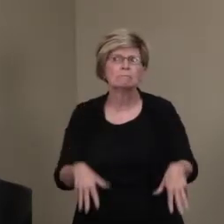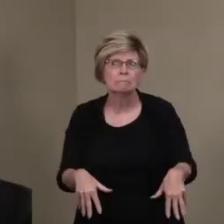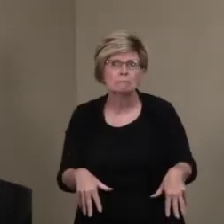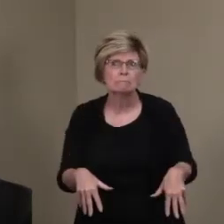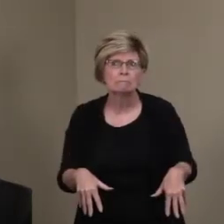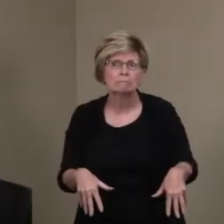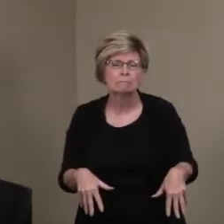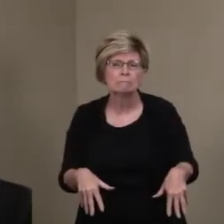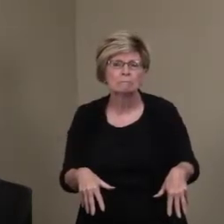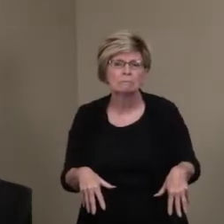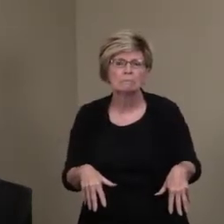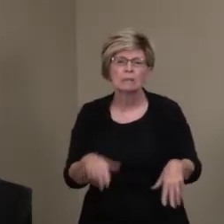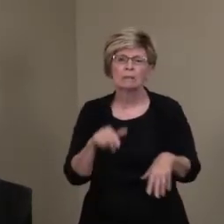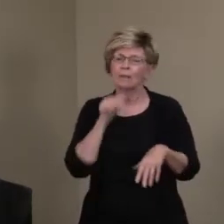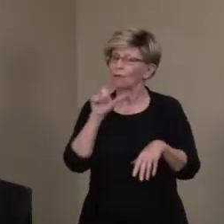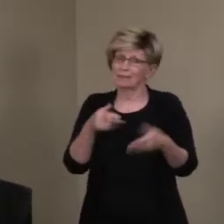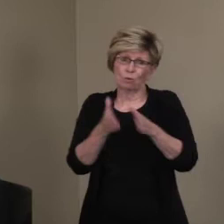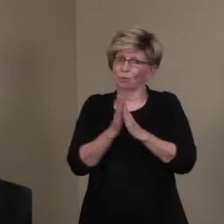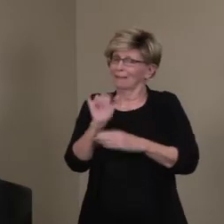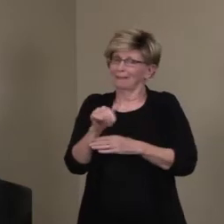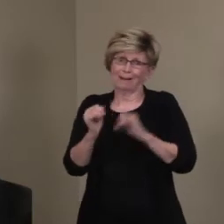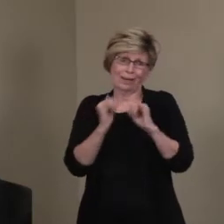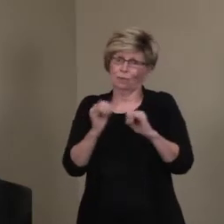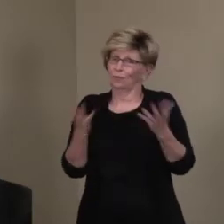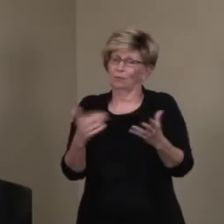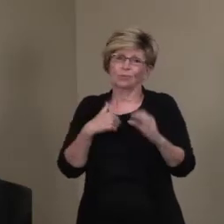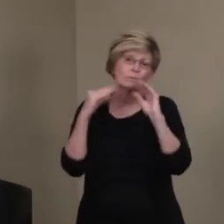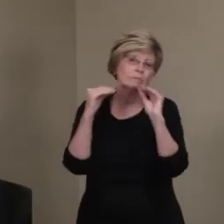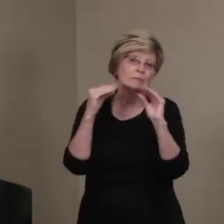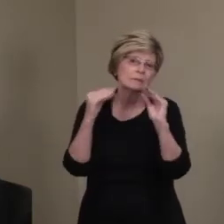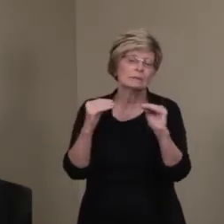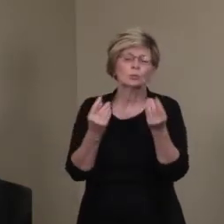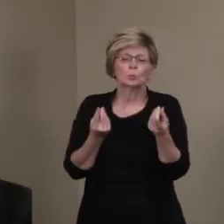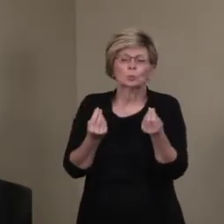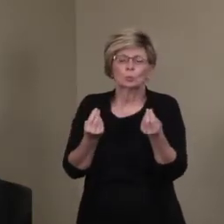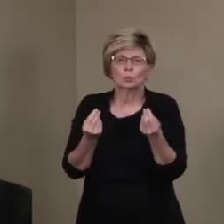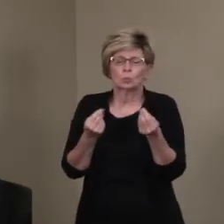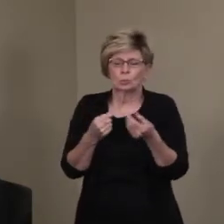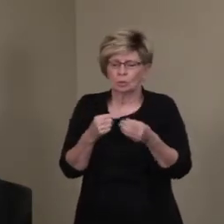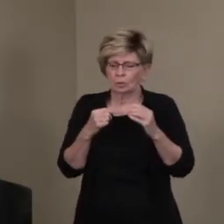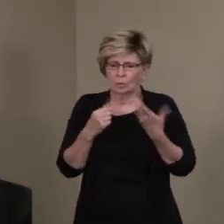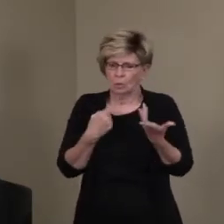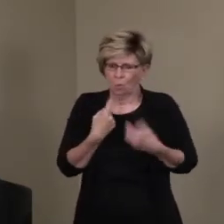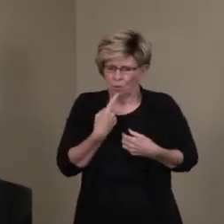Oh would you then they're not some ask that during interview then you'll need